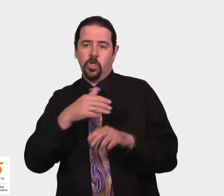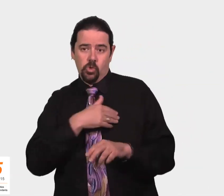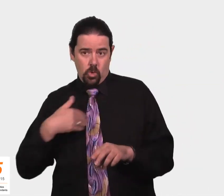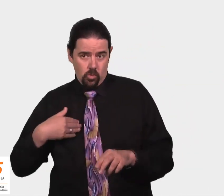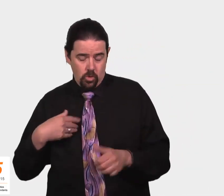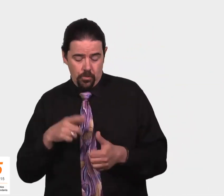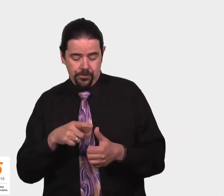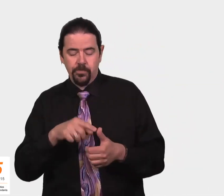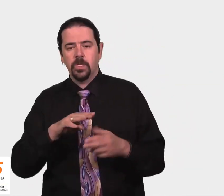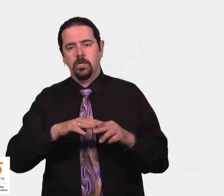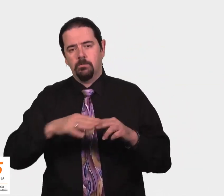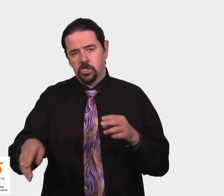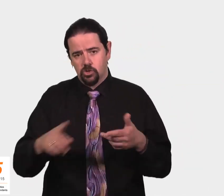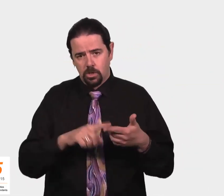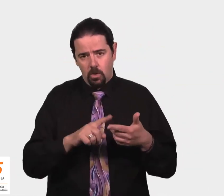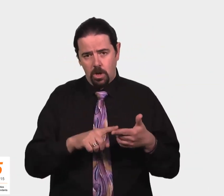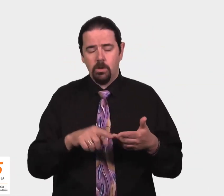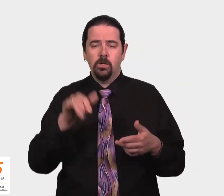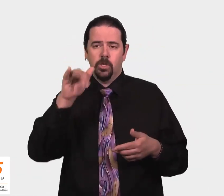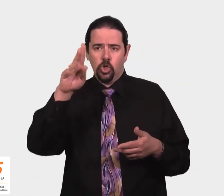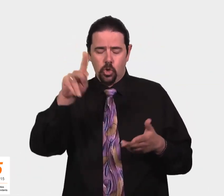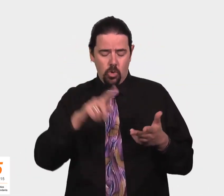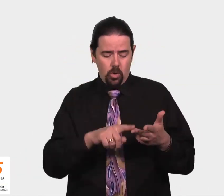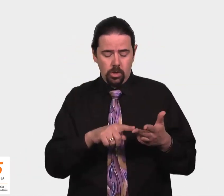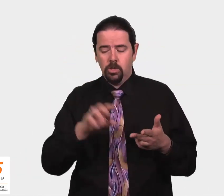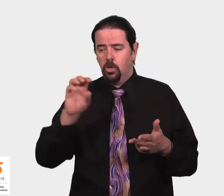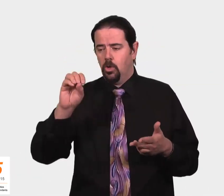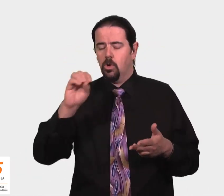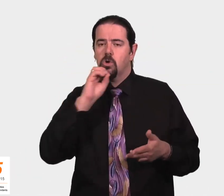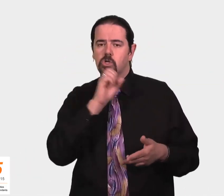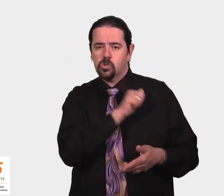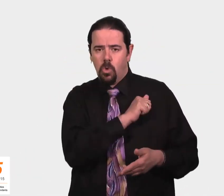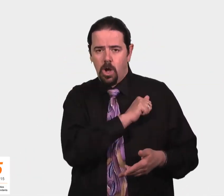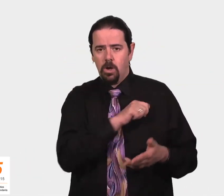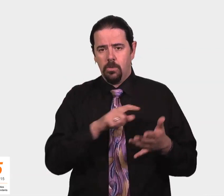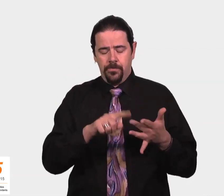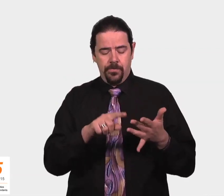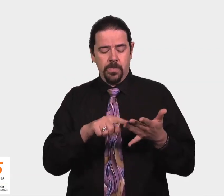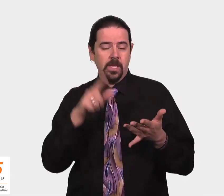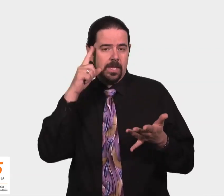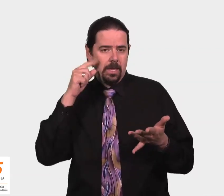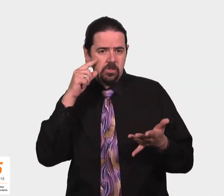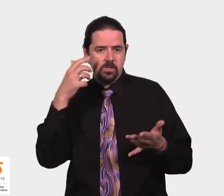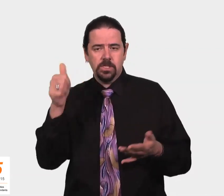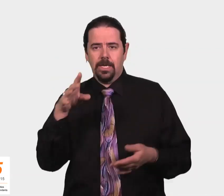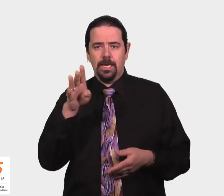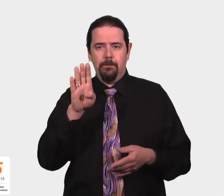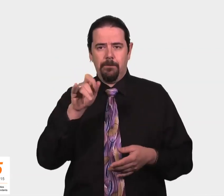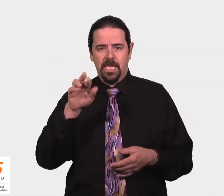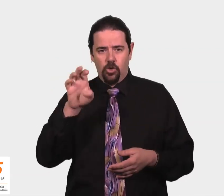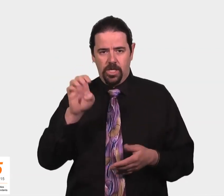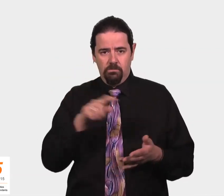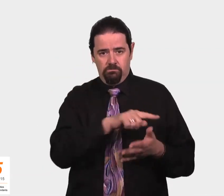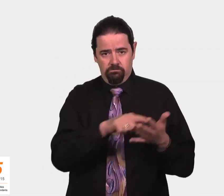Including Toronto, Mississauga, York, Oshawa, Hamilton, and Barrie.